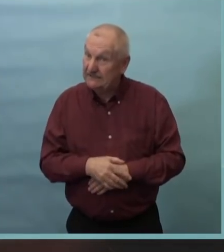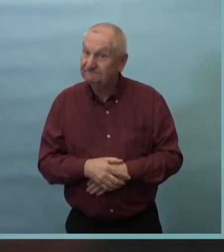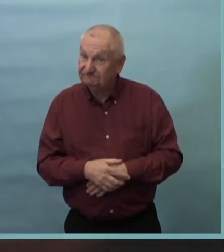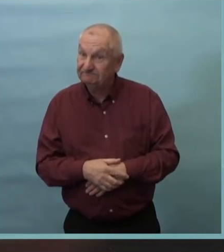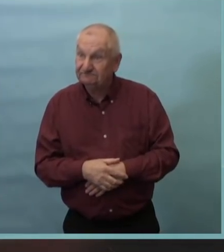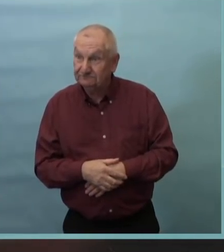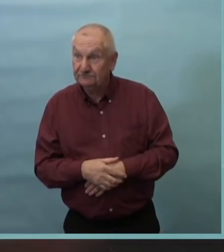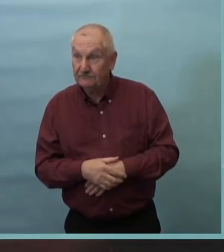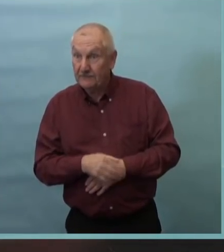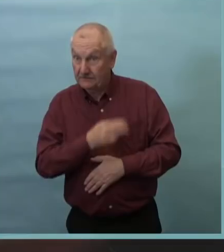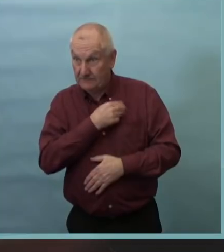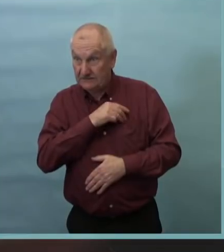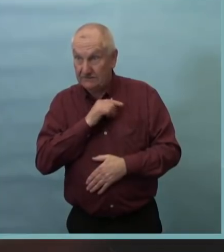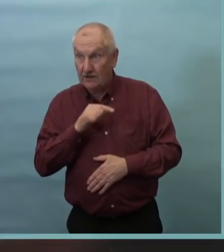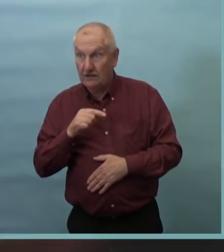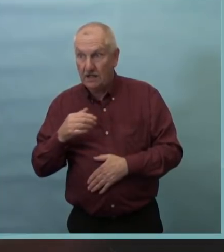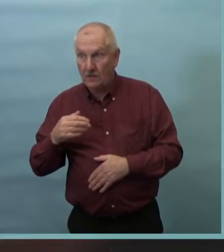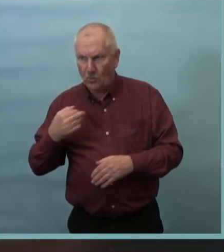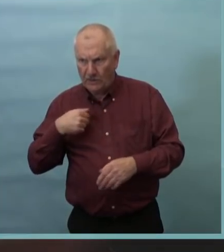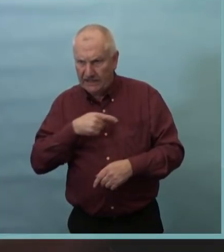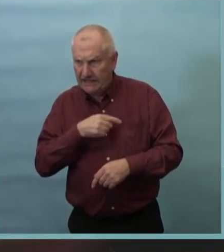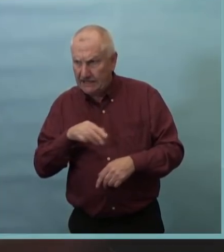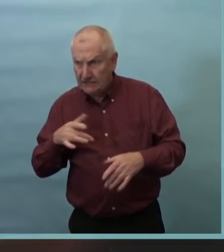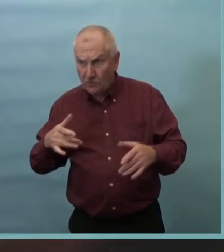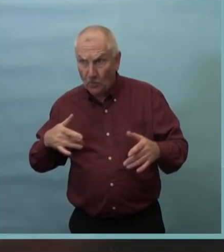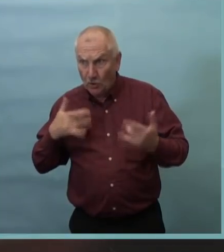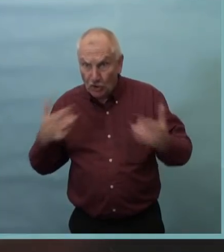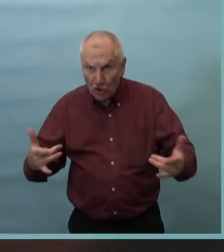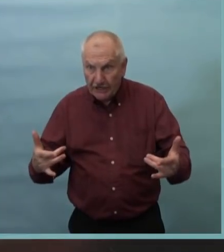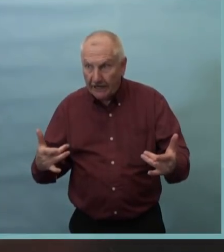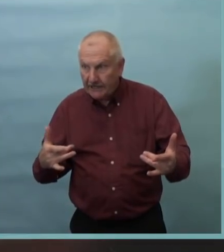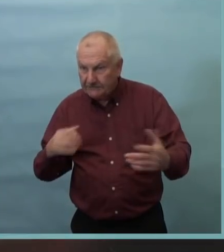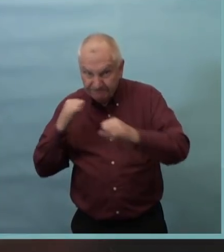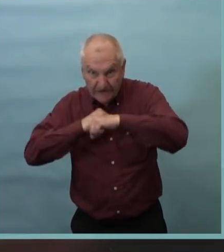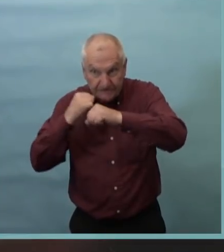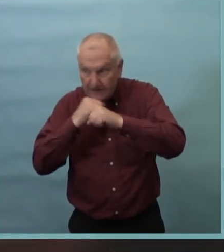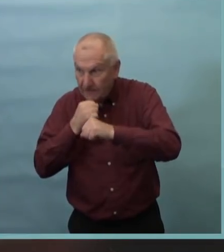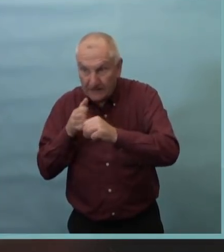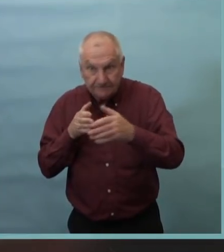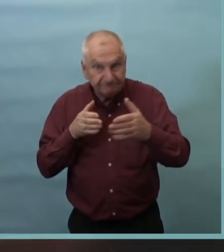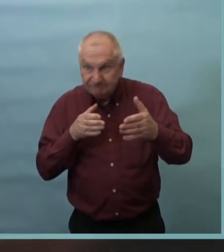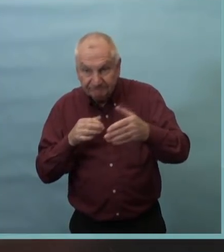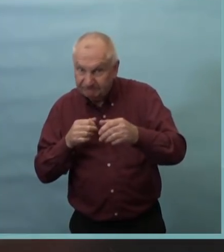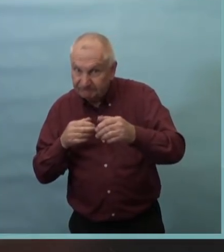fight against the virus we have taken significant steps to protect this